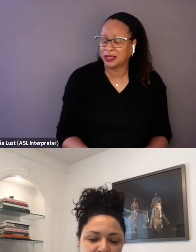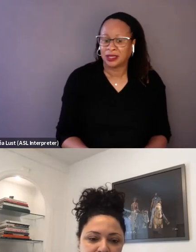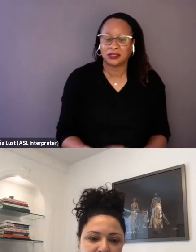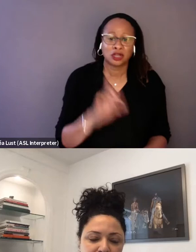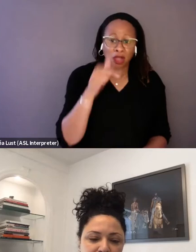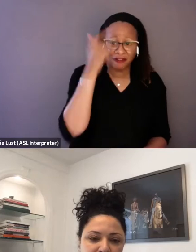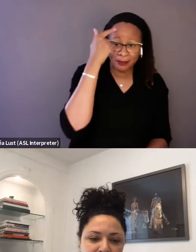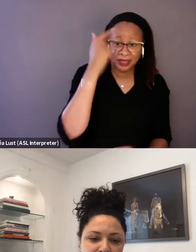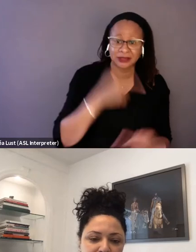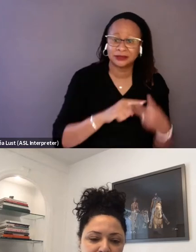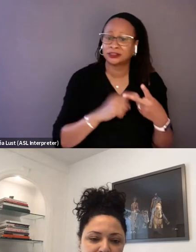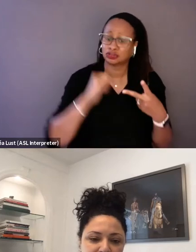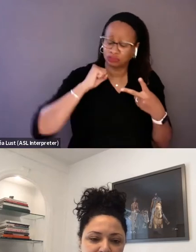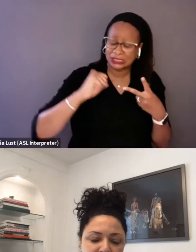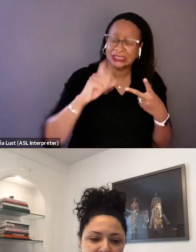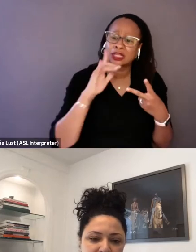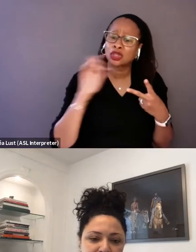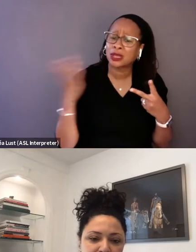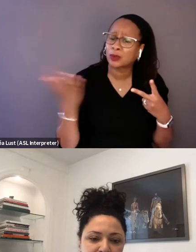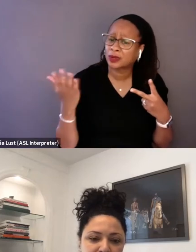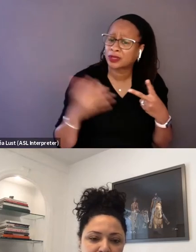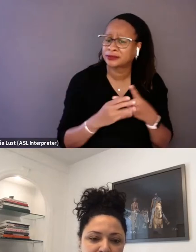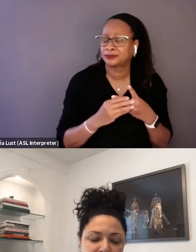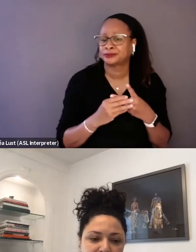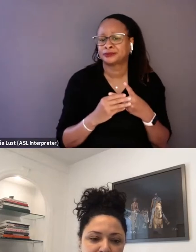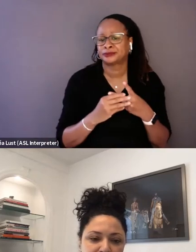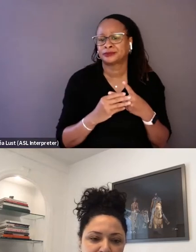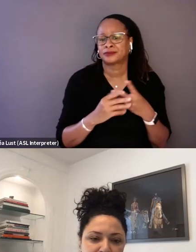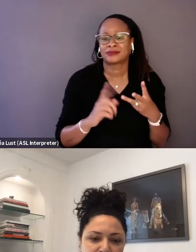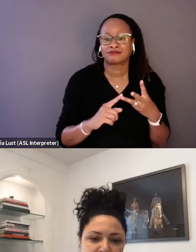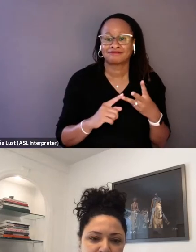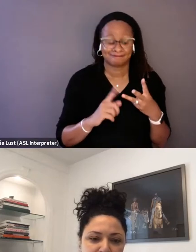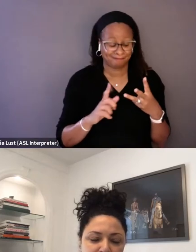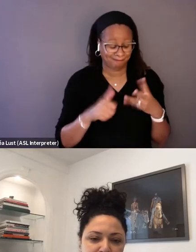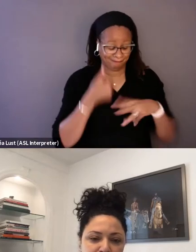What did resistance look like and how did it manifest itself?